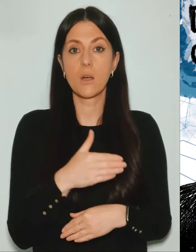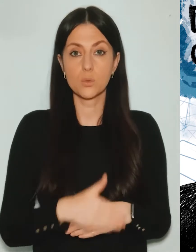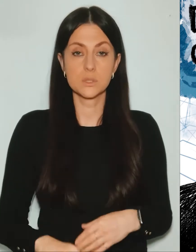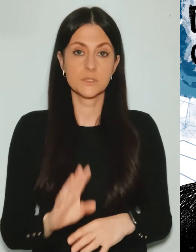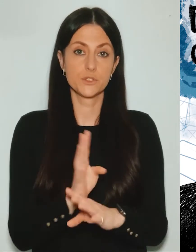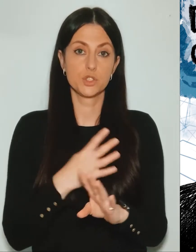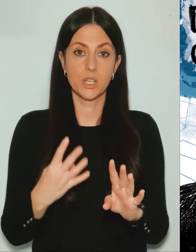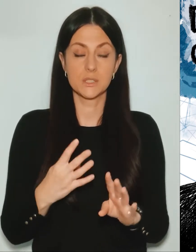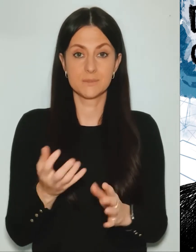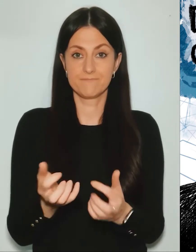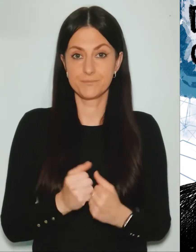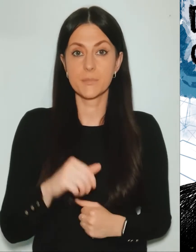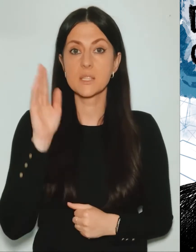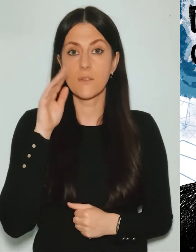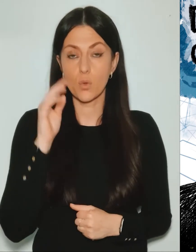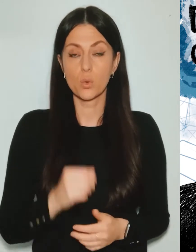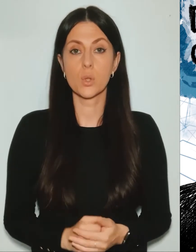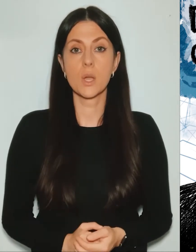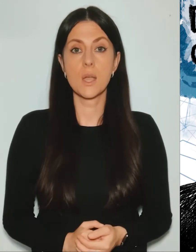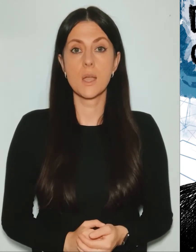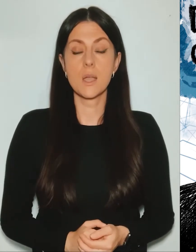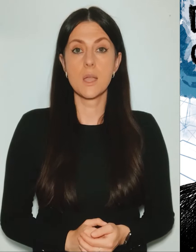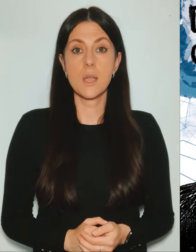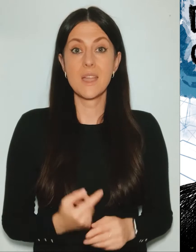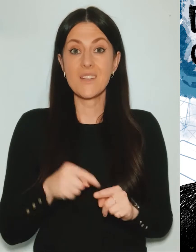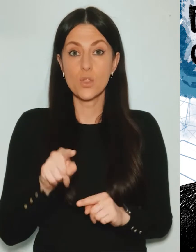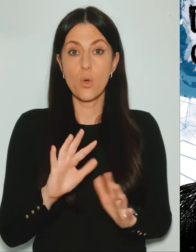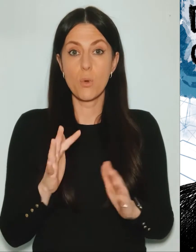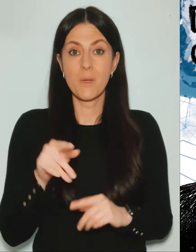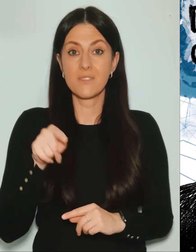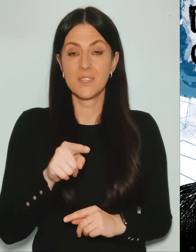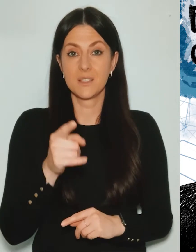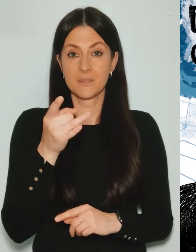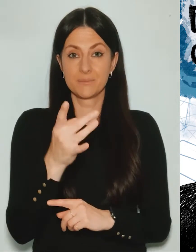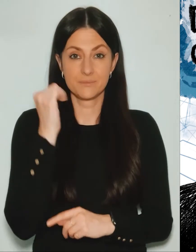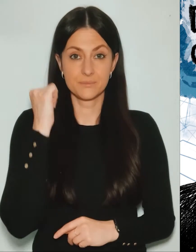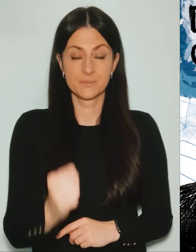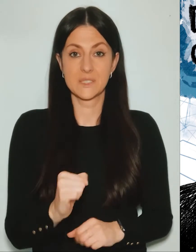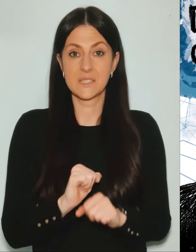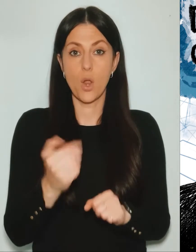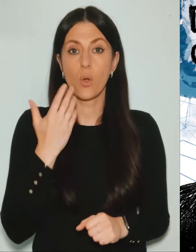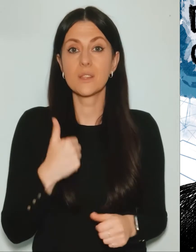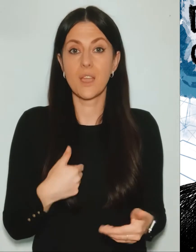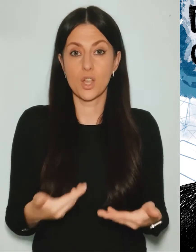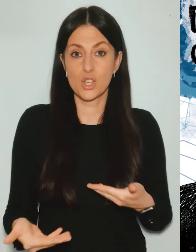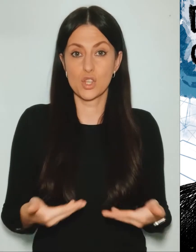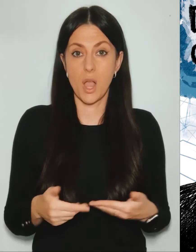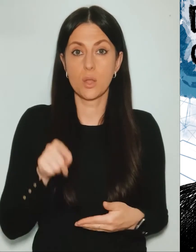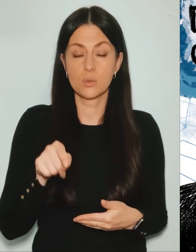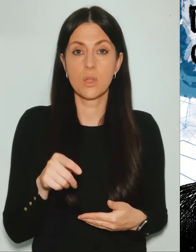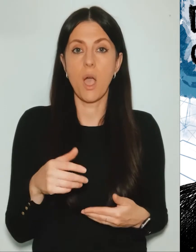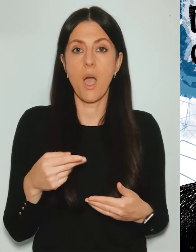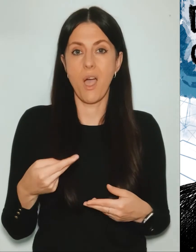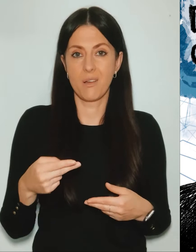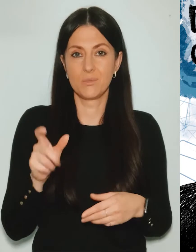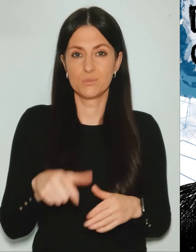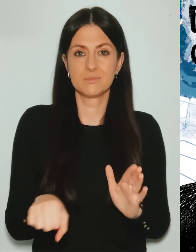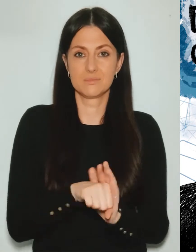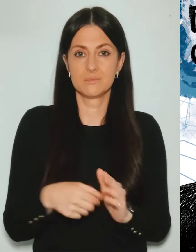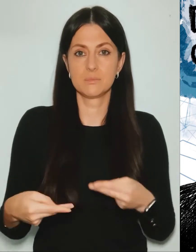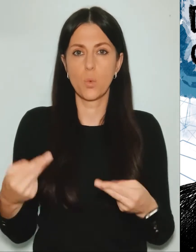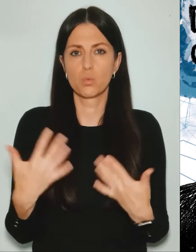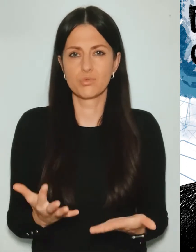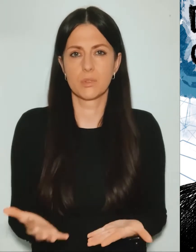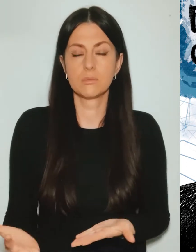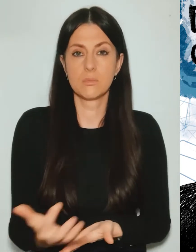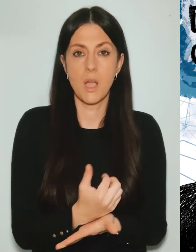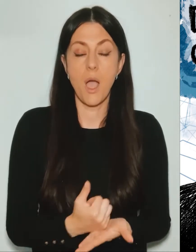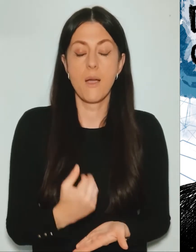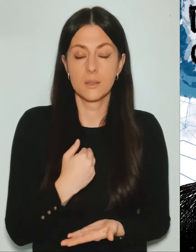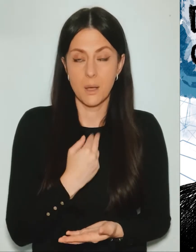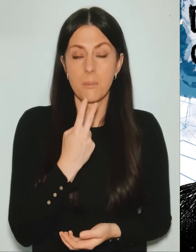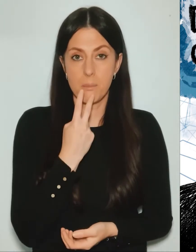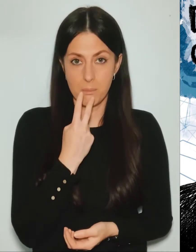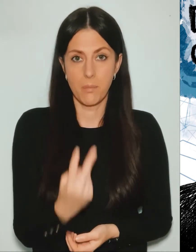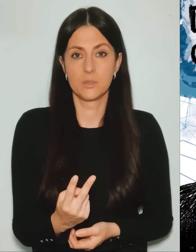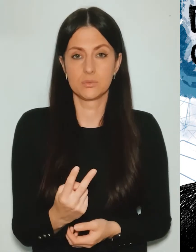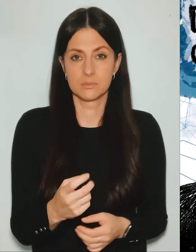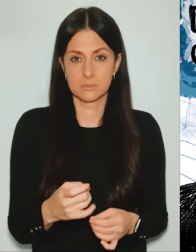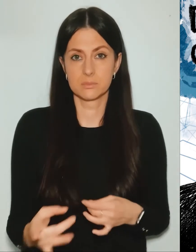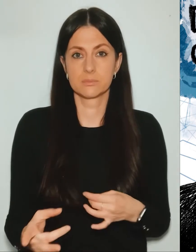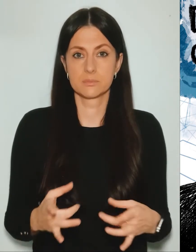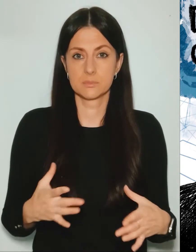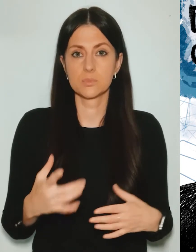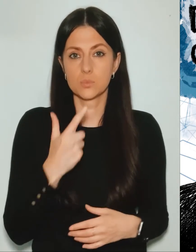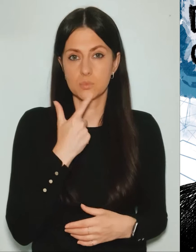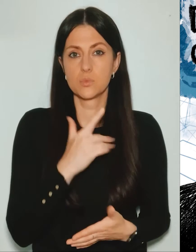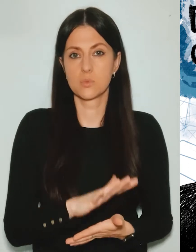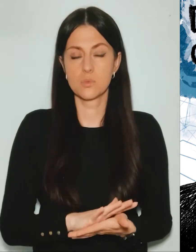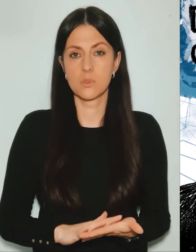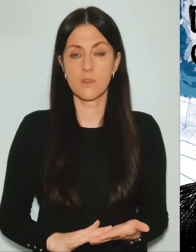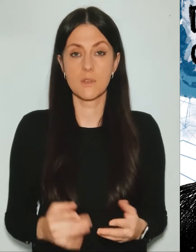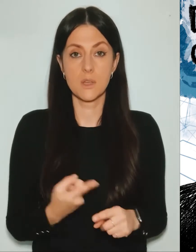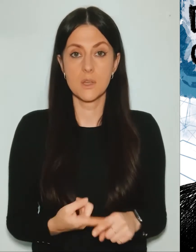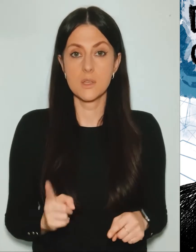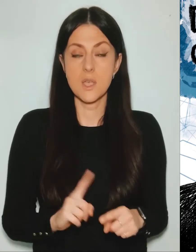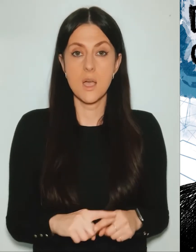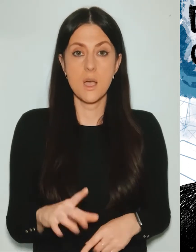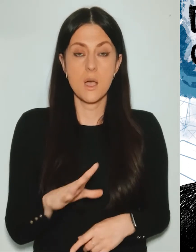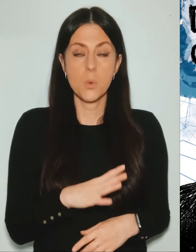And at that moment, they were hit by a shell. By the time I went there, the corpses had already been collected, but I saw just puddles of blood. It was awful.